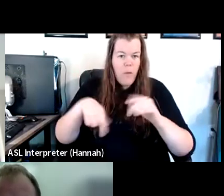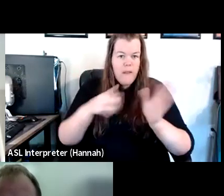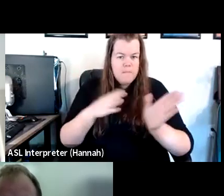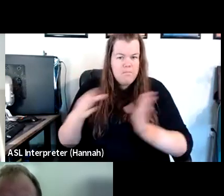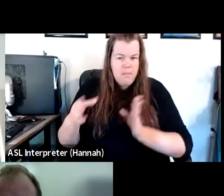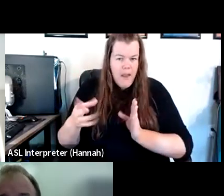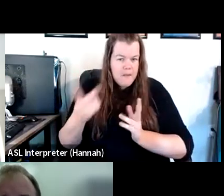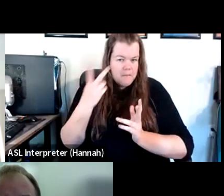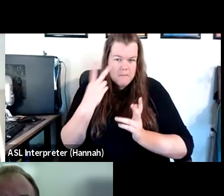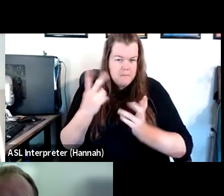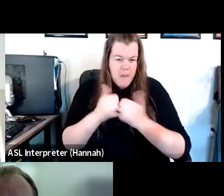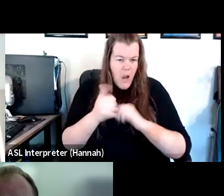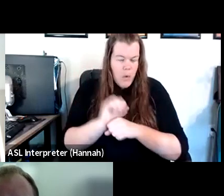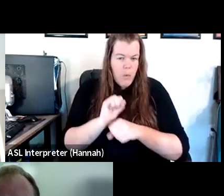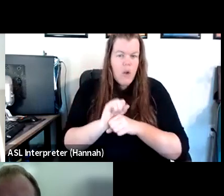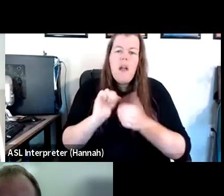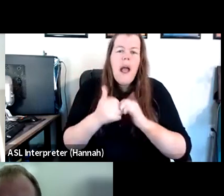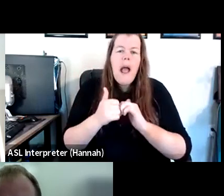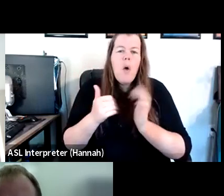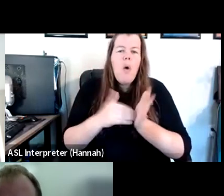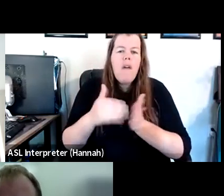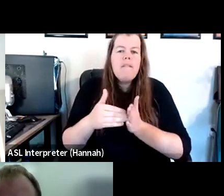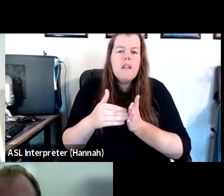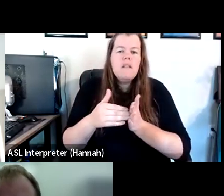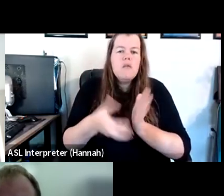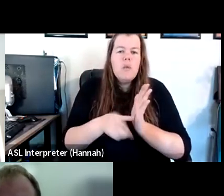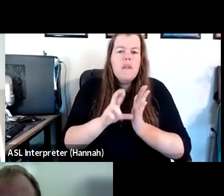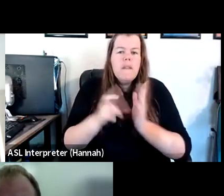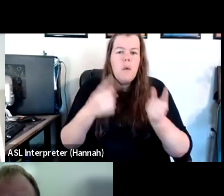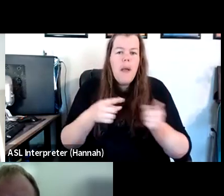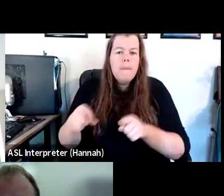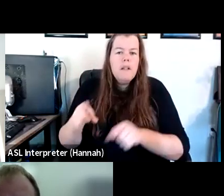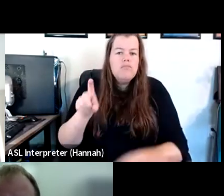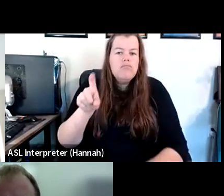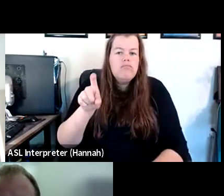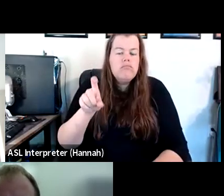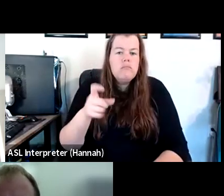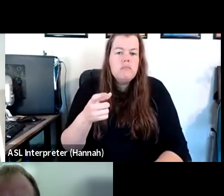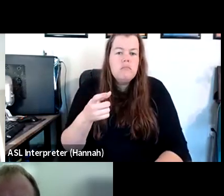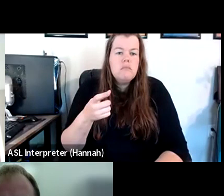it's working. How often will this review take place or is that framed out yet?